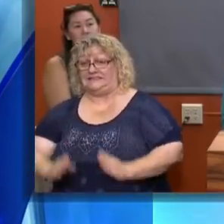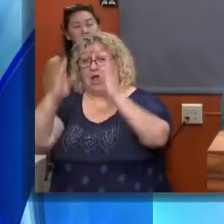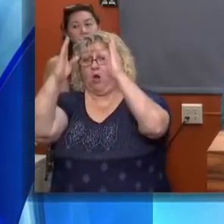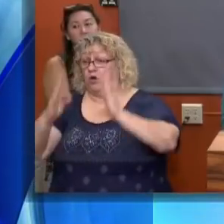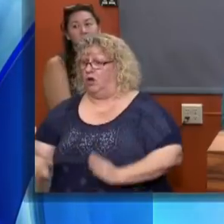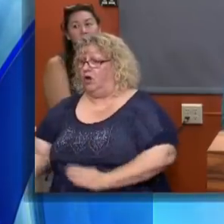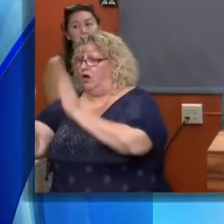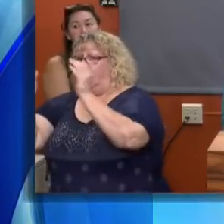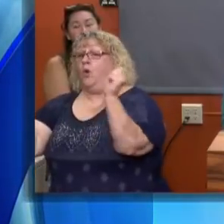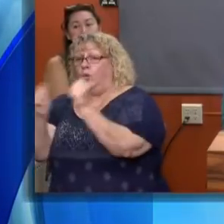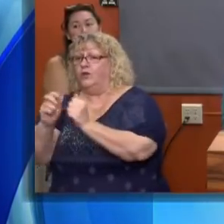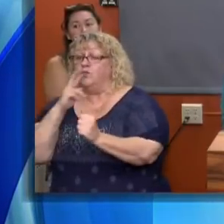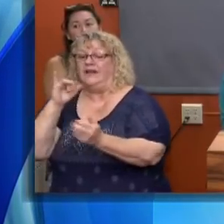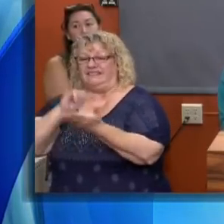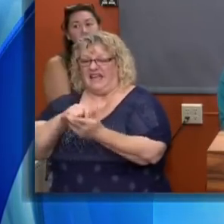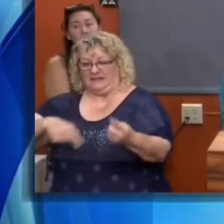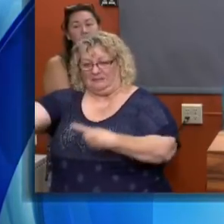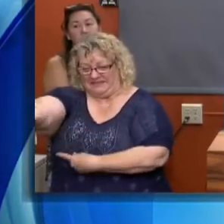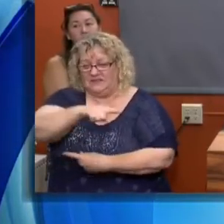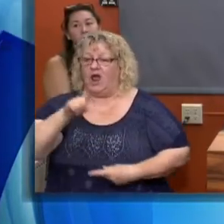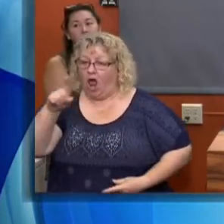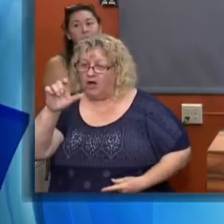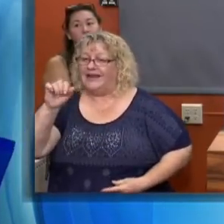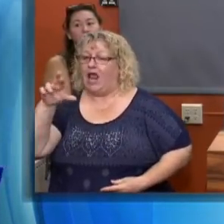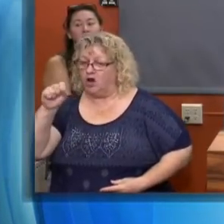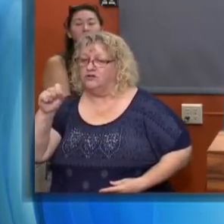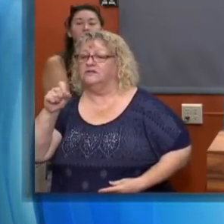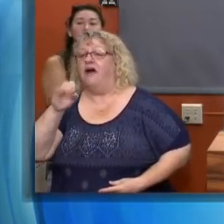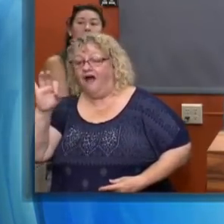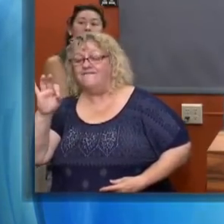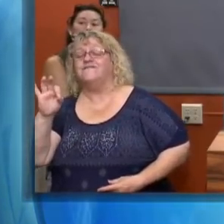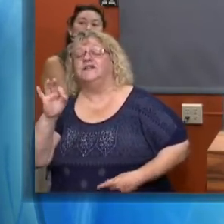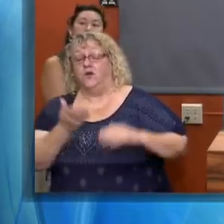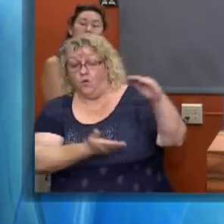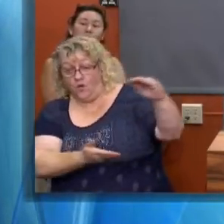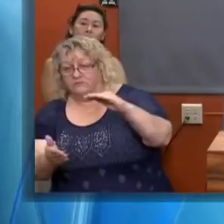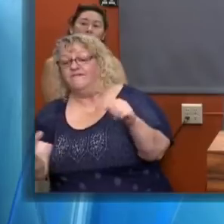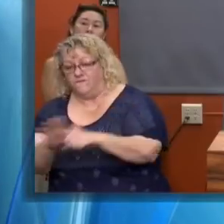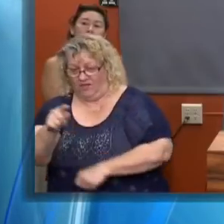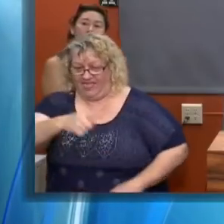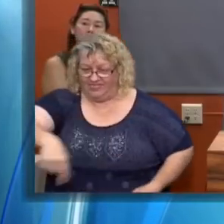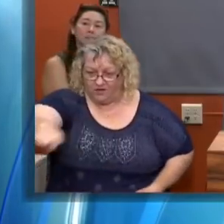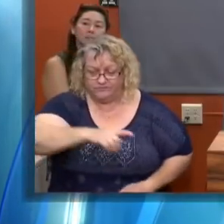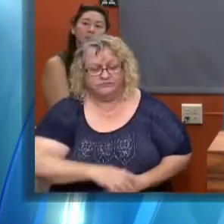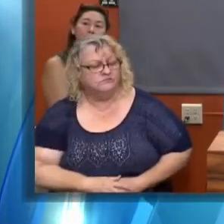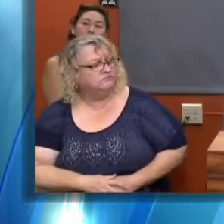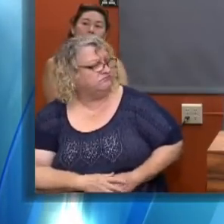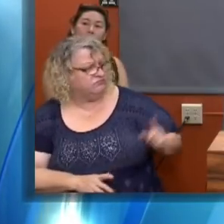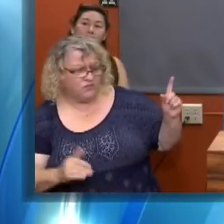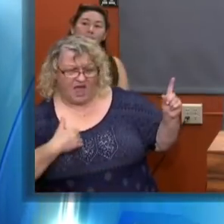WORTH OF WATER. THAT'S A GOOD ANALOGY. ERNIE, IS IT RARE FOR SOMETHING LIKE THIS TO HAPPEN?